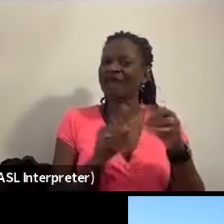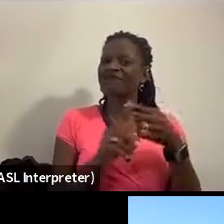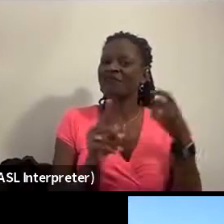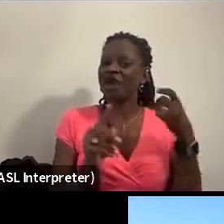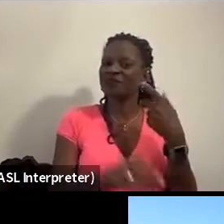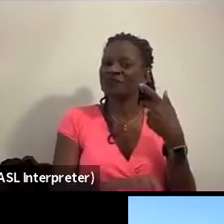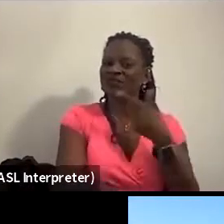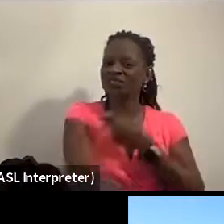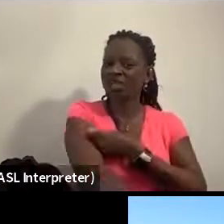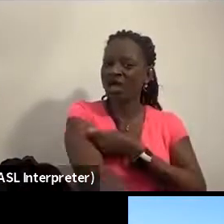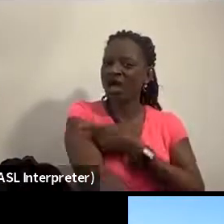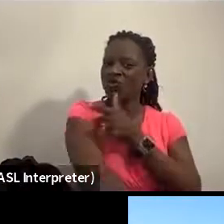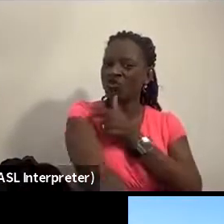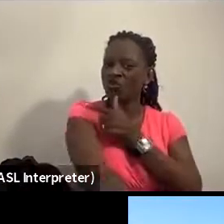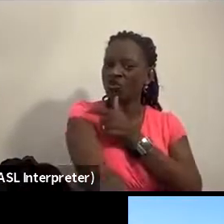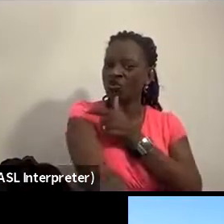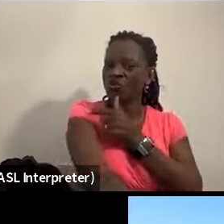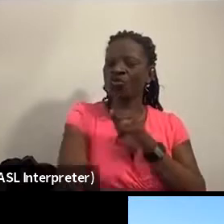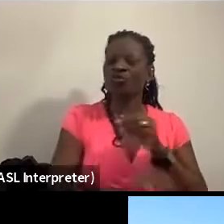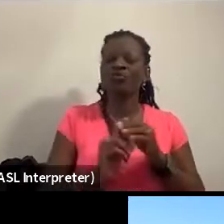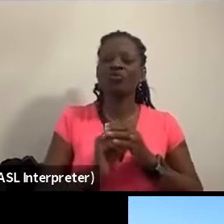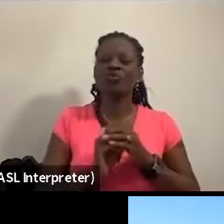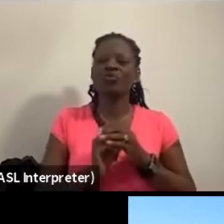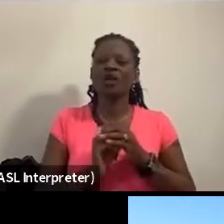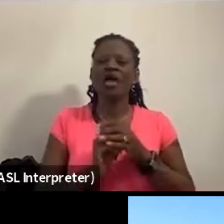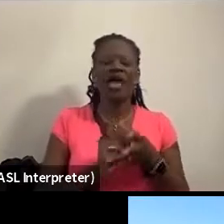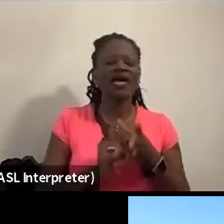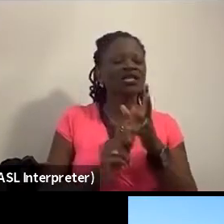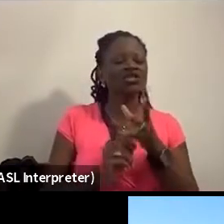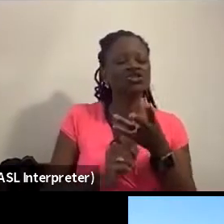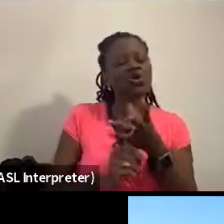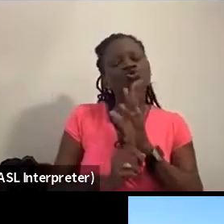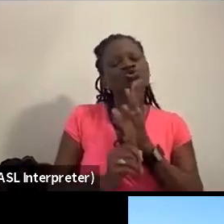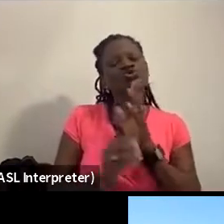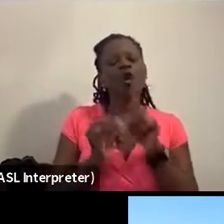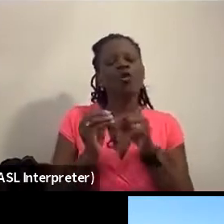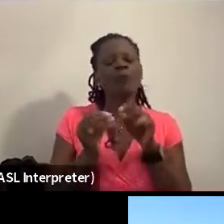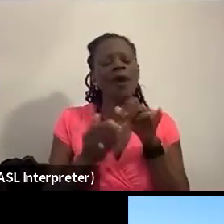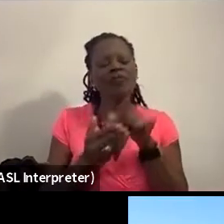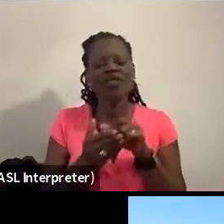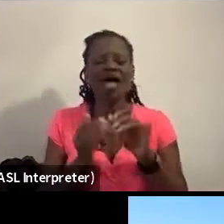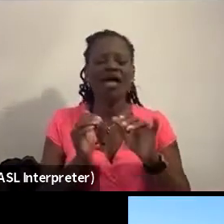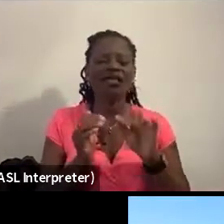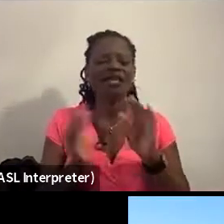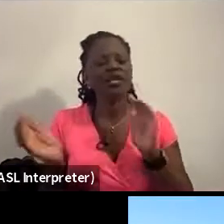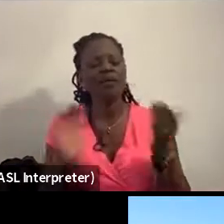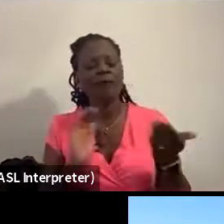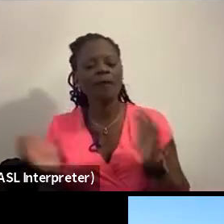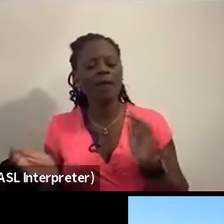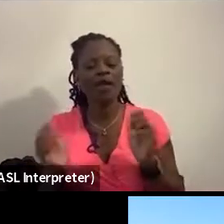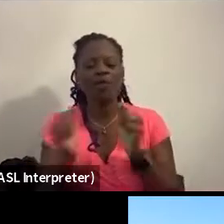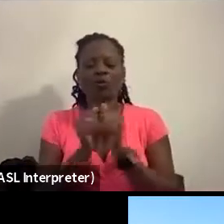And then talk about how serious that is as compared to the virus itself. Right.